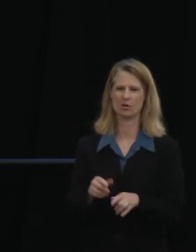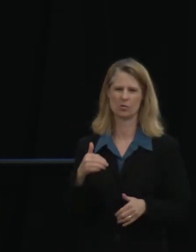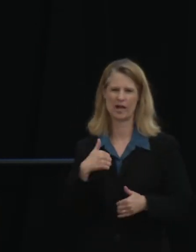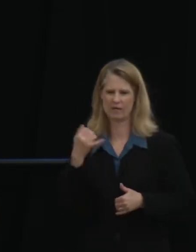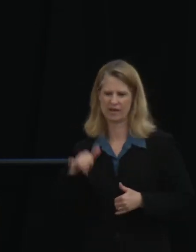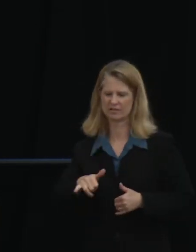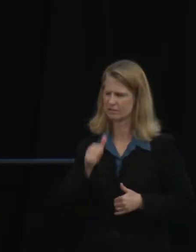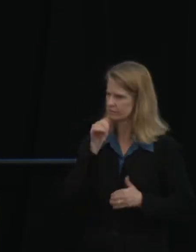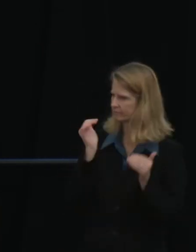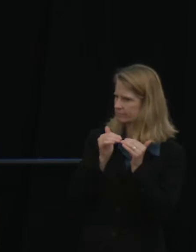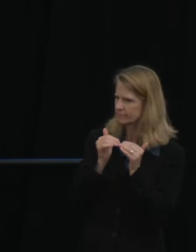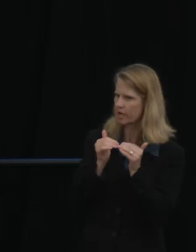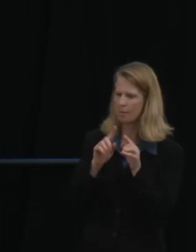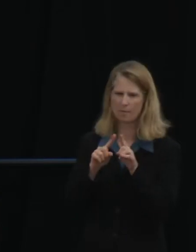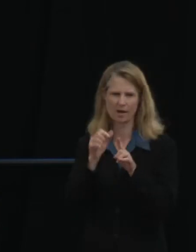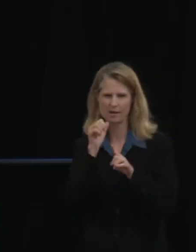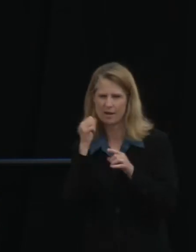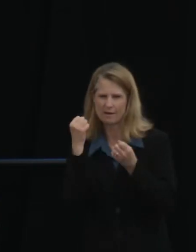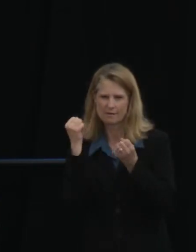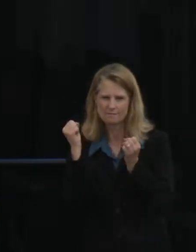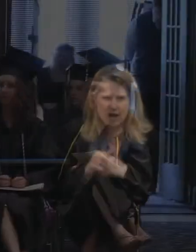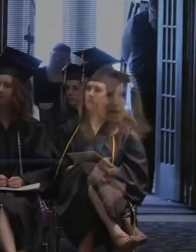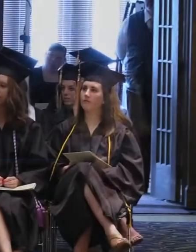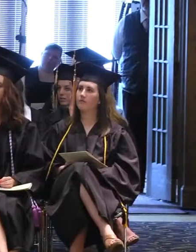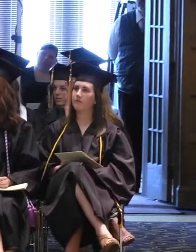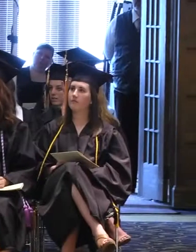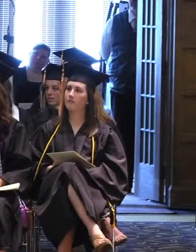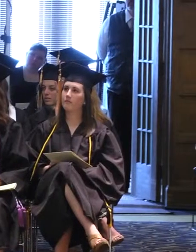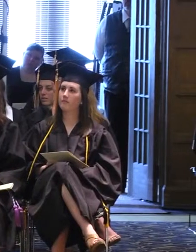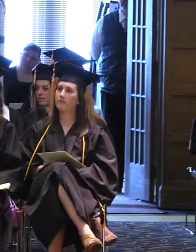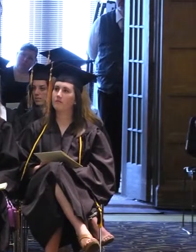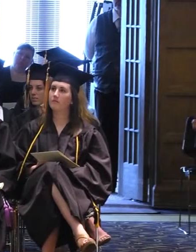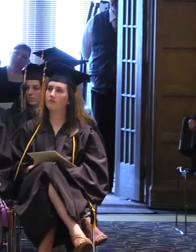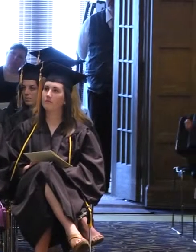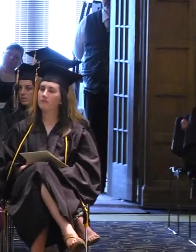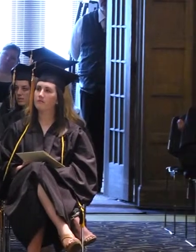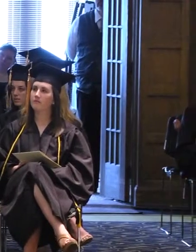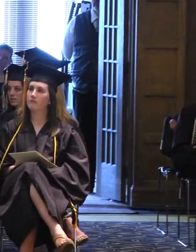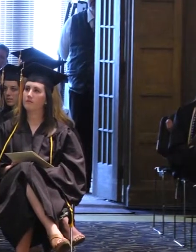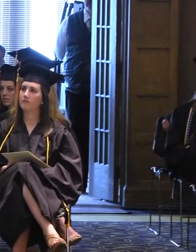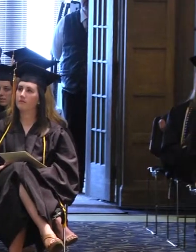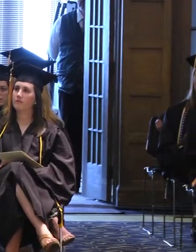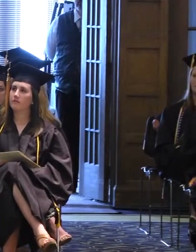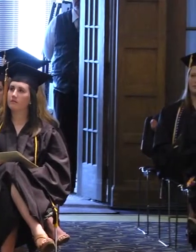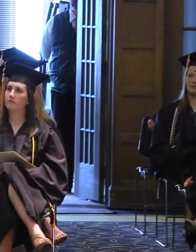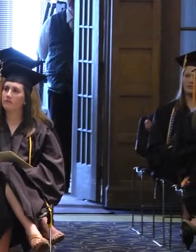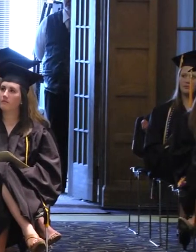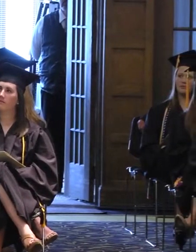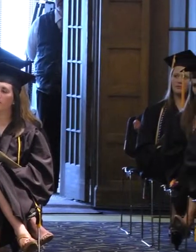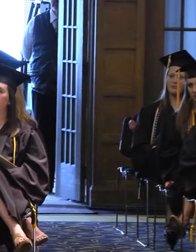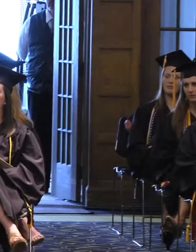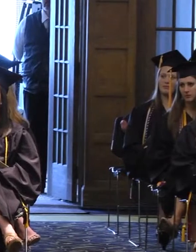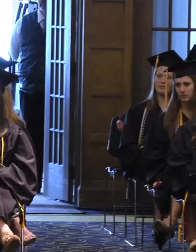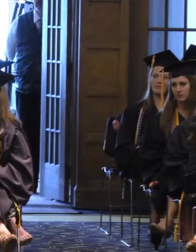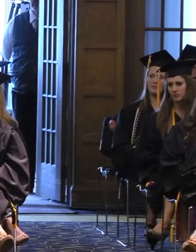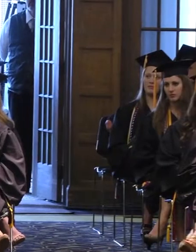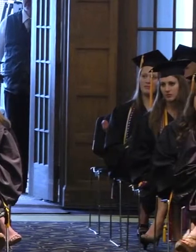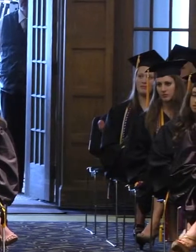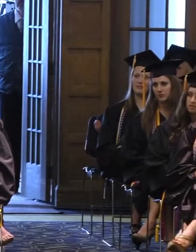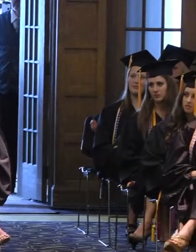and we fight it, but sometimes say it's best. We talk about quality of life, goals of care, and letting nature take it's course,